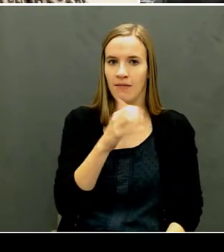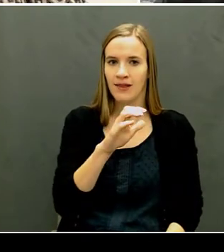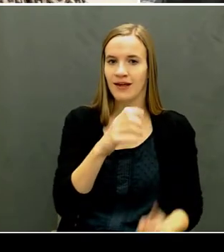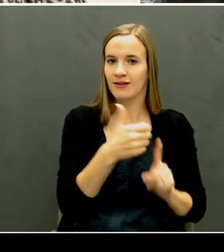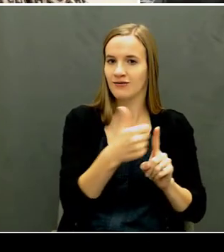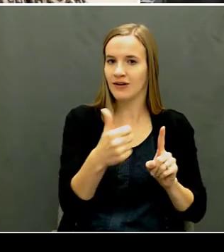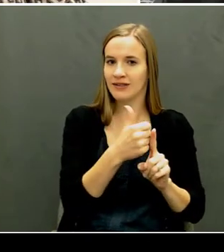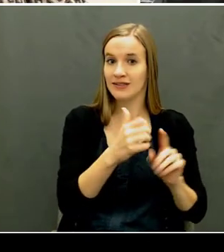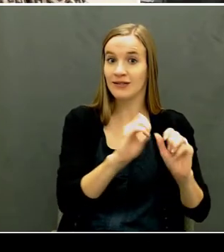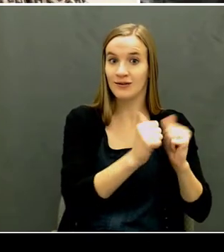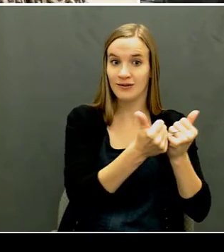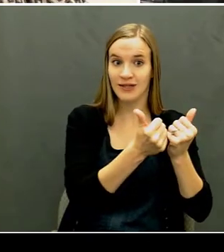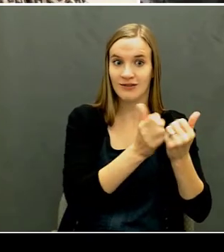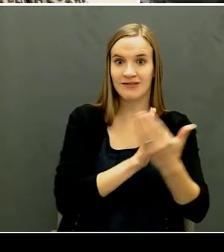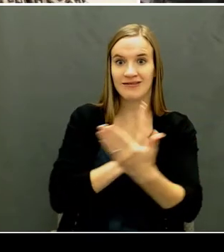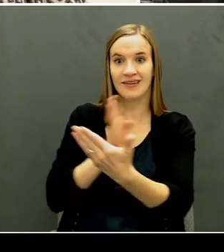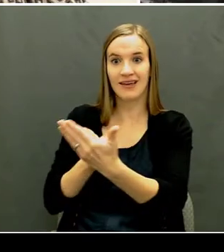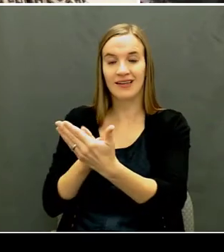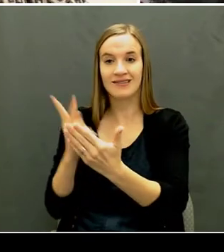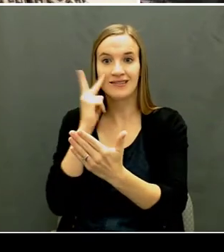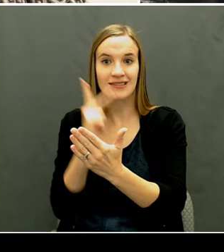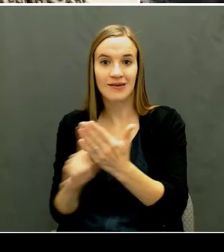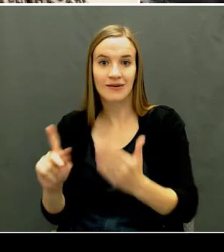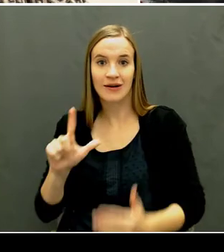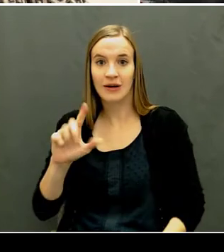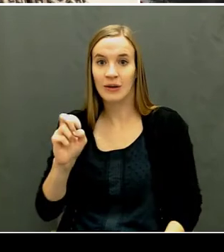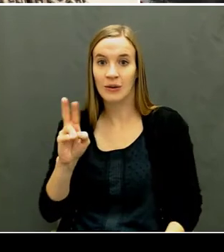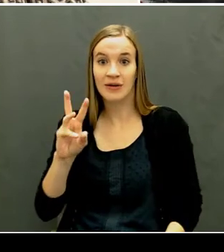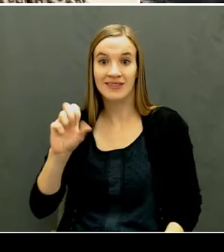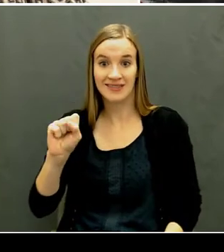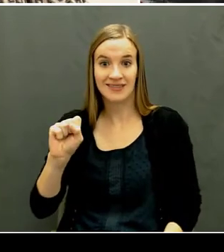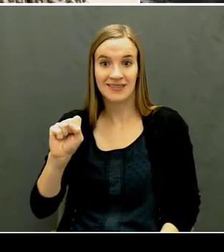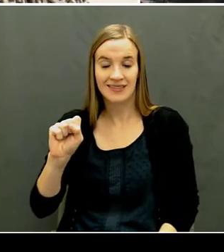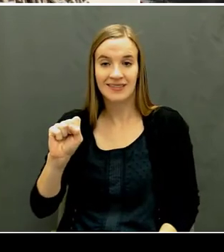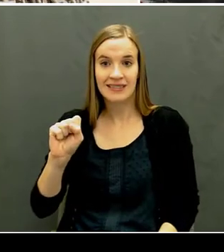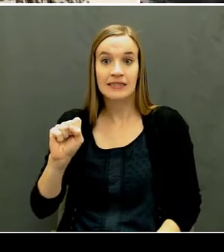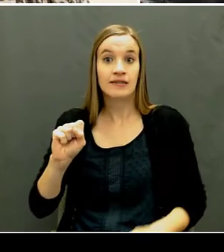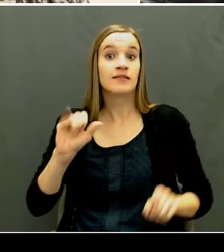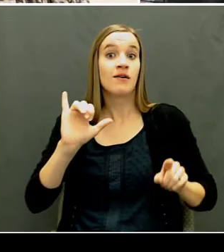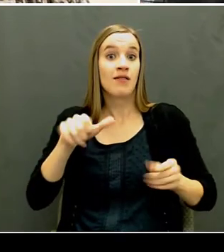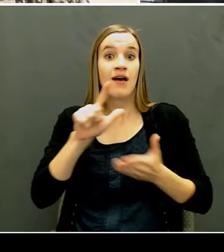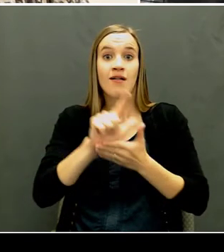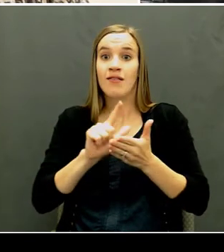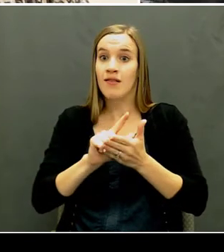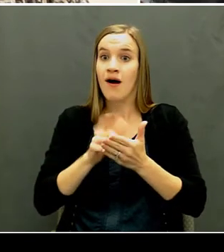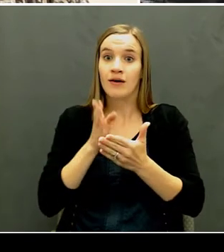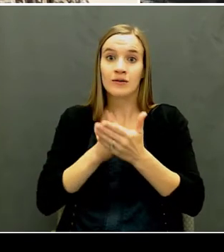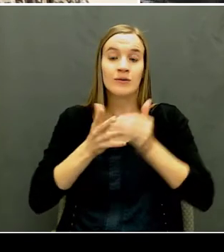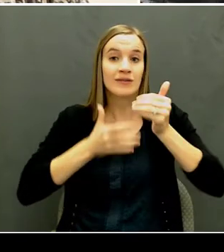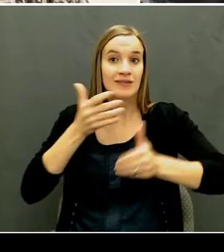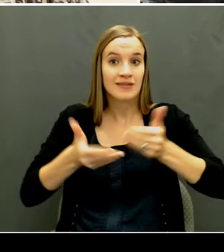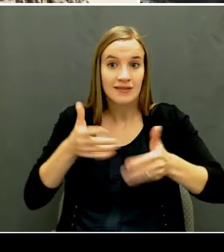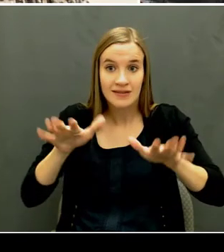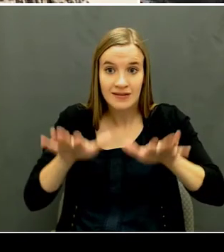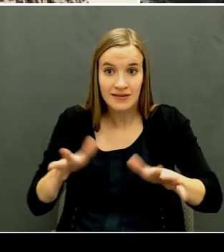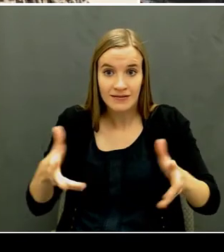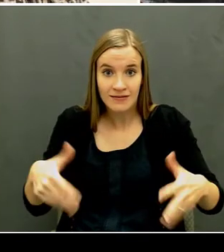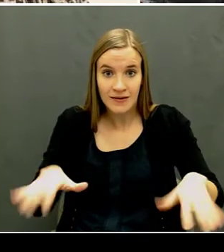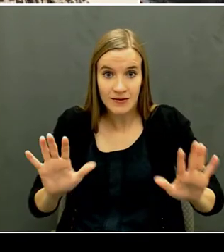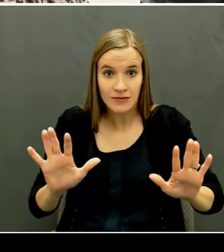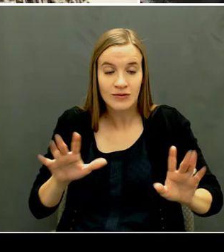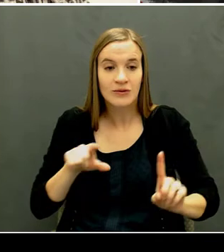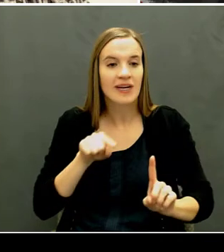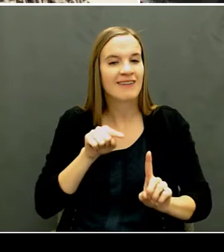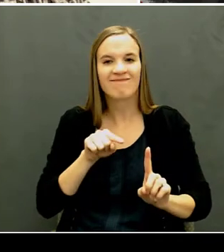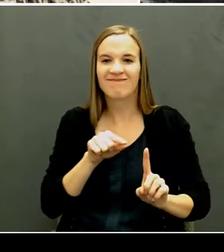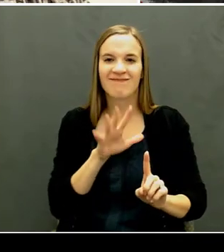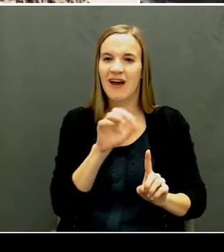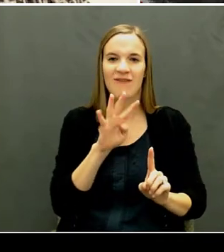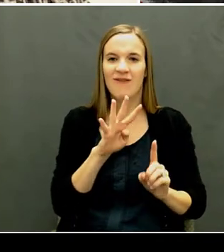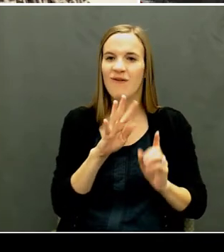Lewis at that time. And ultimately, that created, that kind of eroded 504 mandate and every